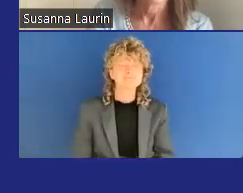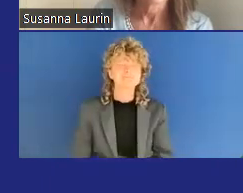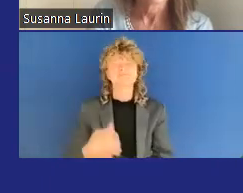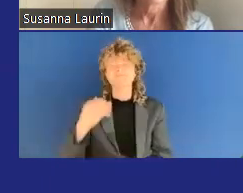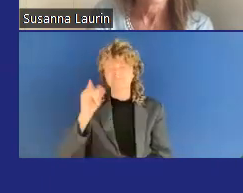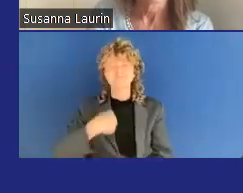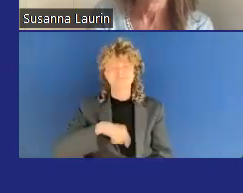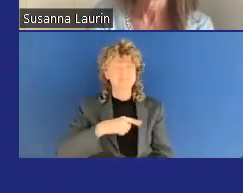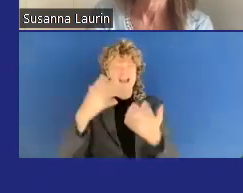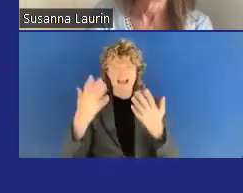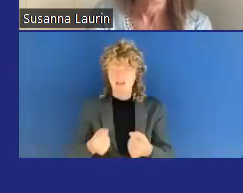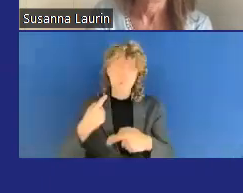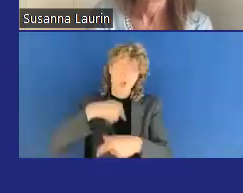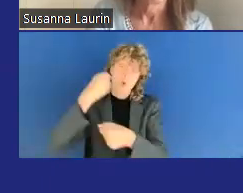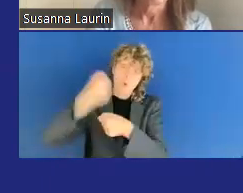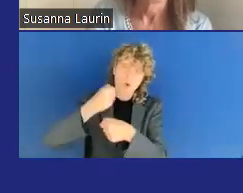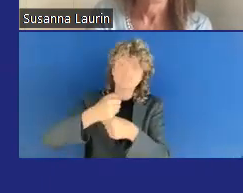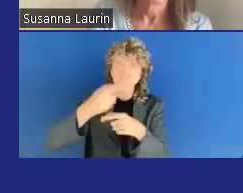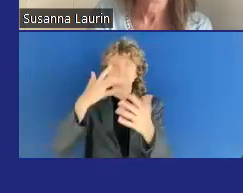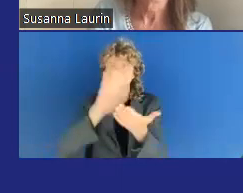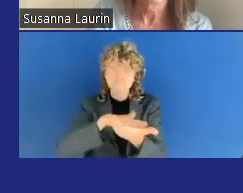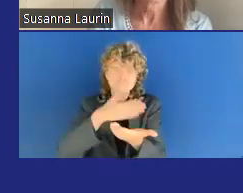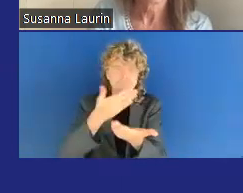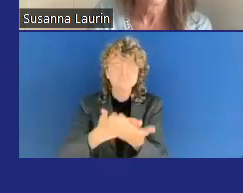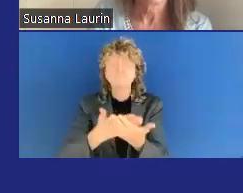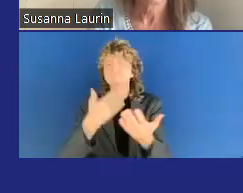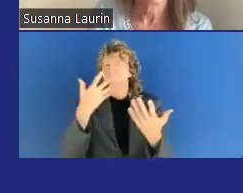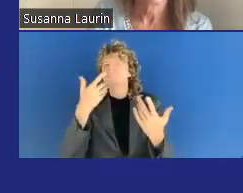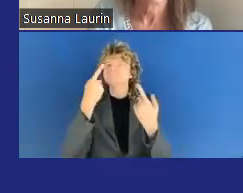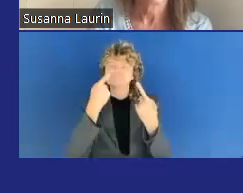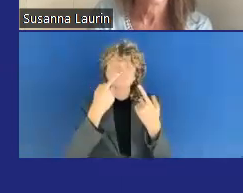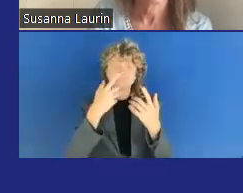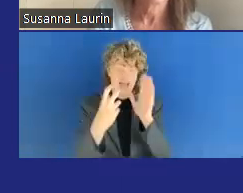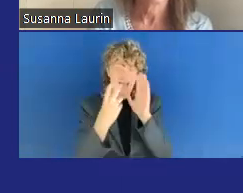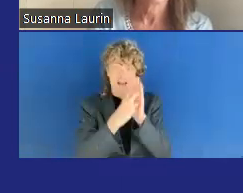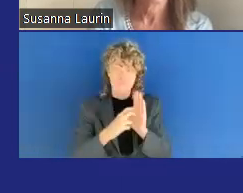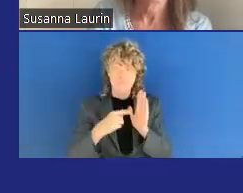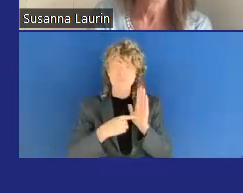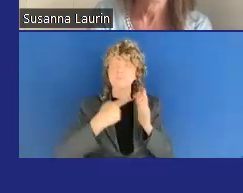exams into different languages, as well as professional education, including webinars.